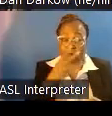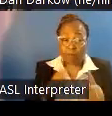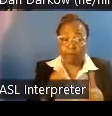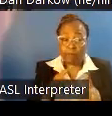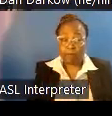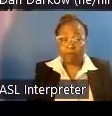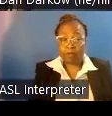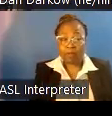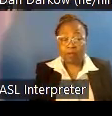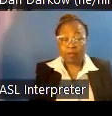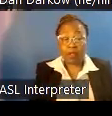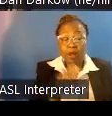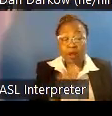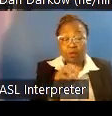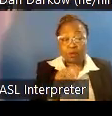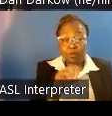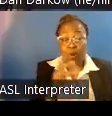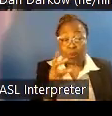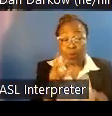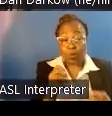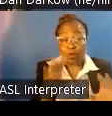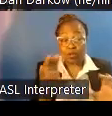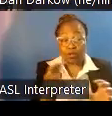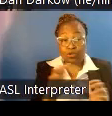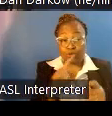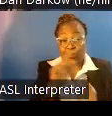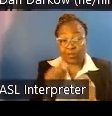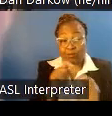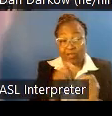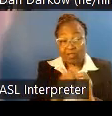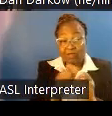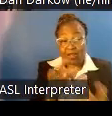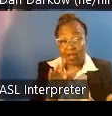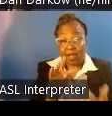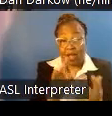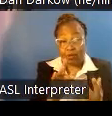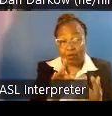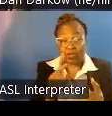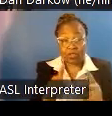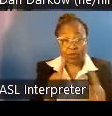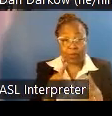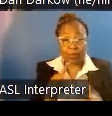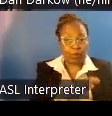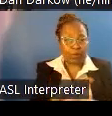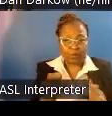So we wanted to do specific outreach to people who didn't identify as disabled